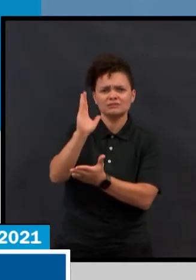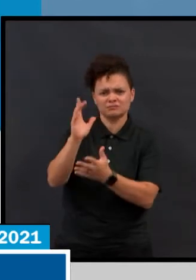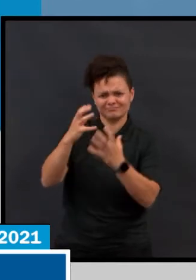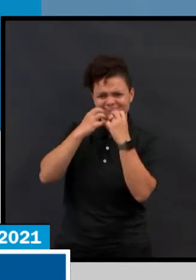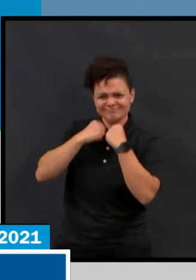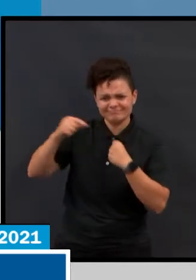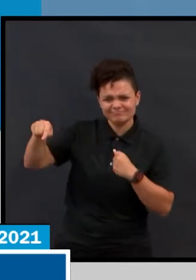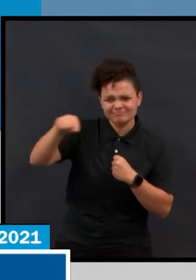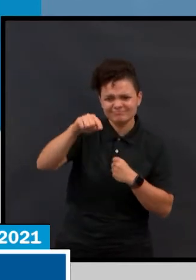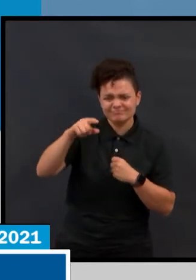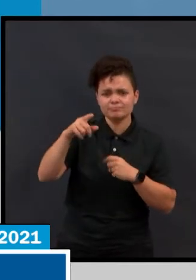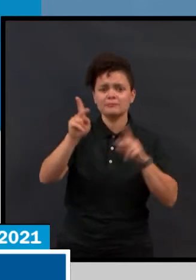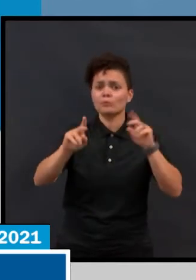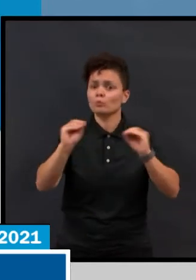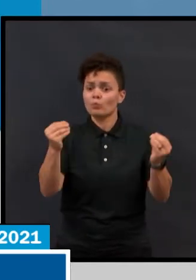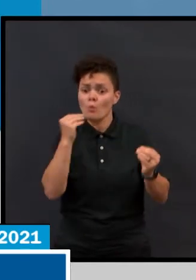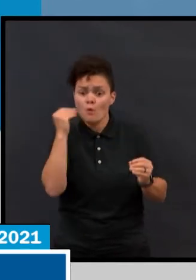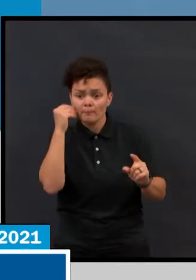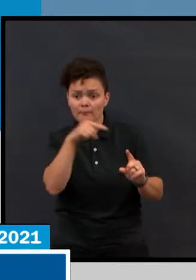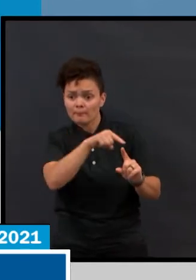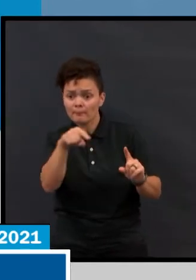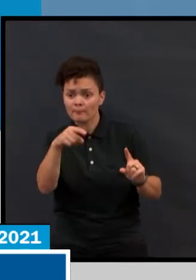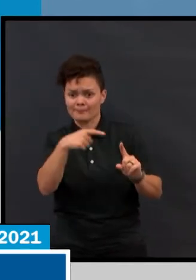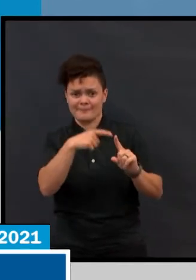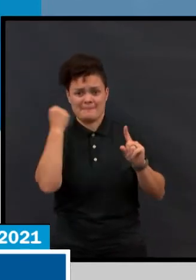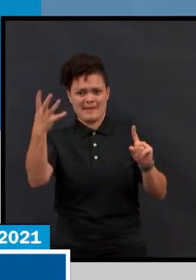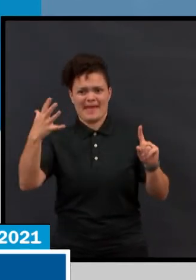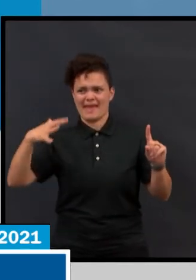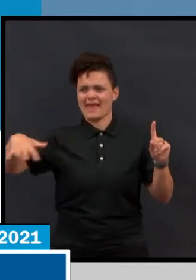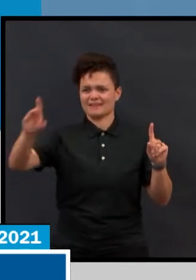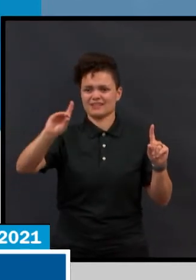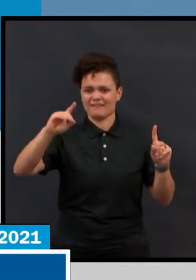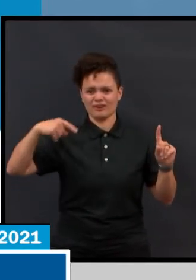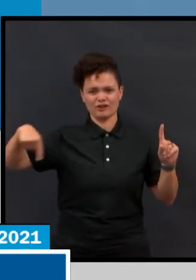area that many of us all of us are focused on and concerned about in our cities we've seen it grow